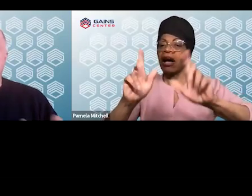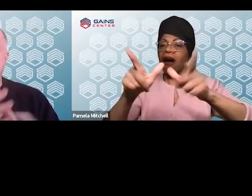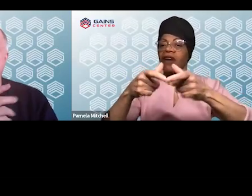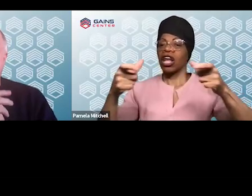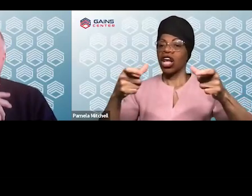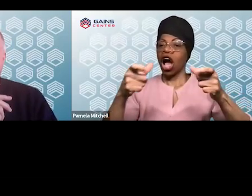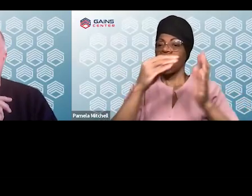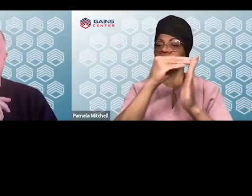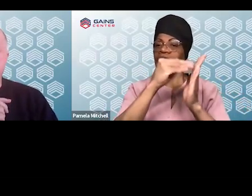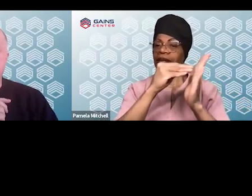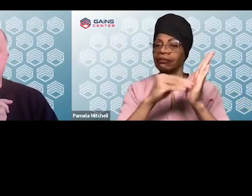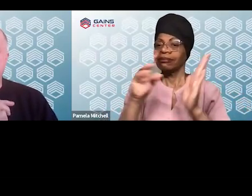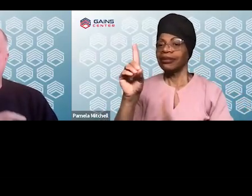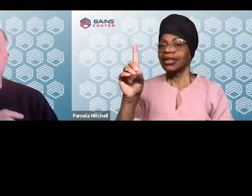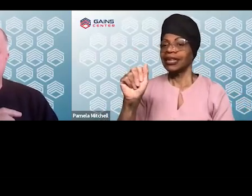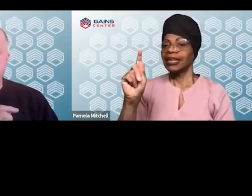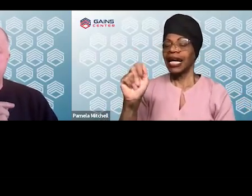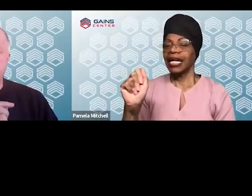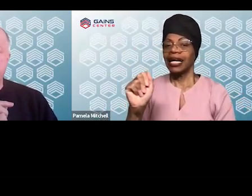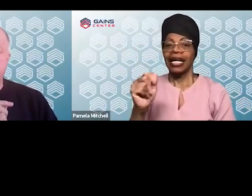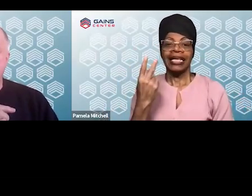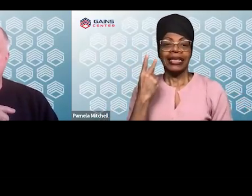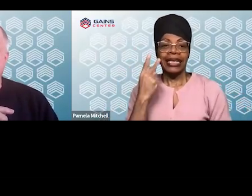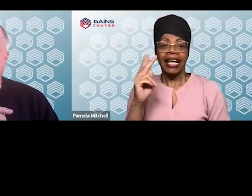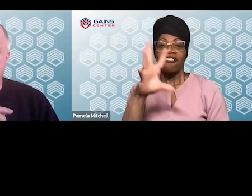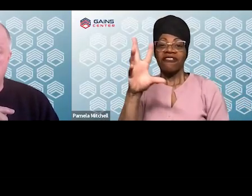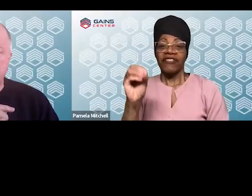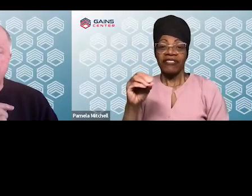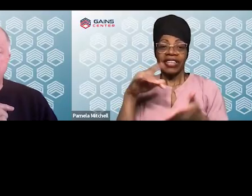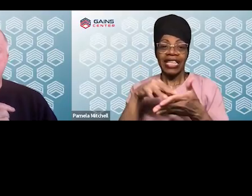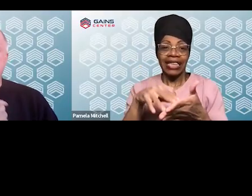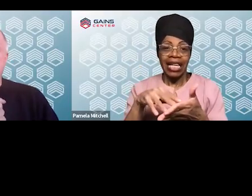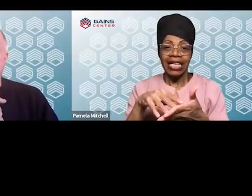They looked at 50 studies, 7,000 participants, 12 different approaches,